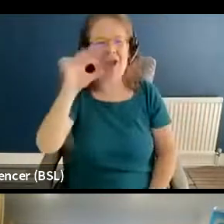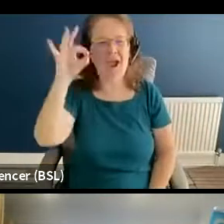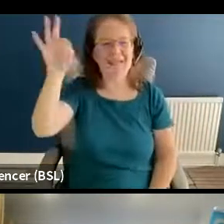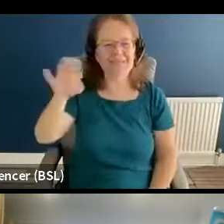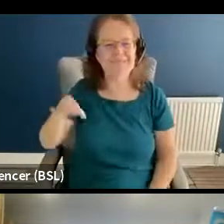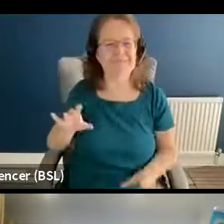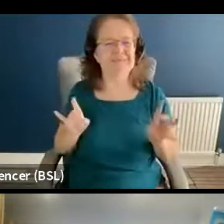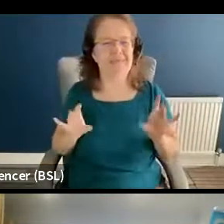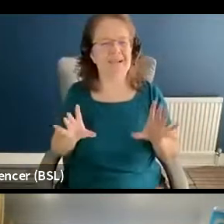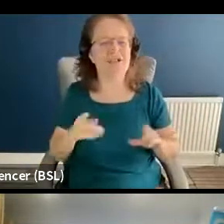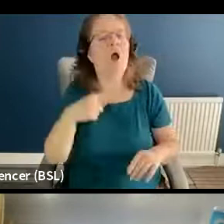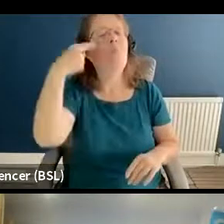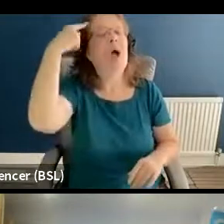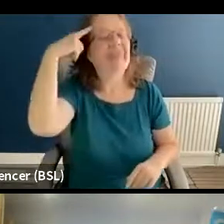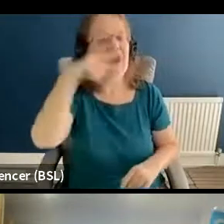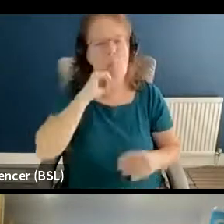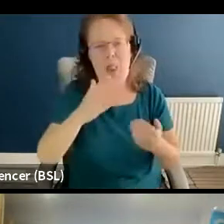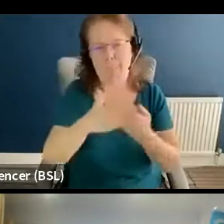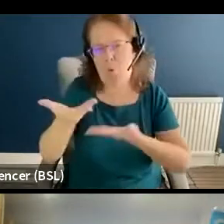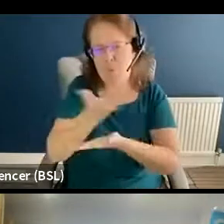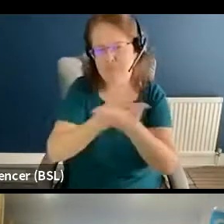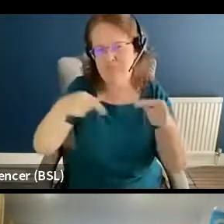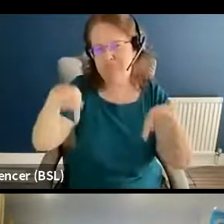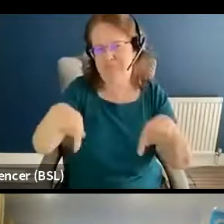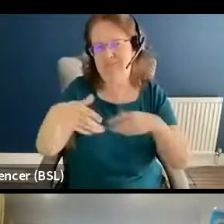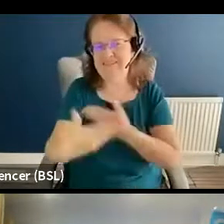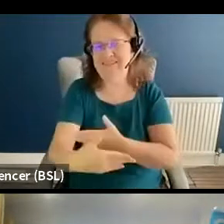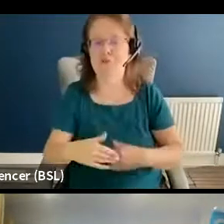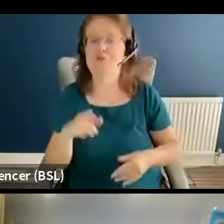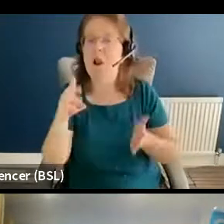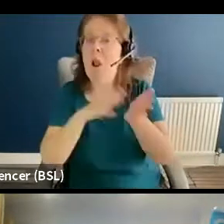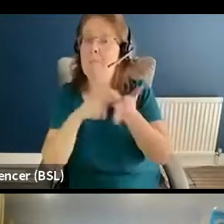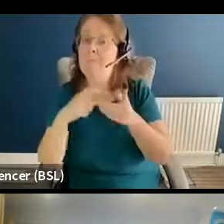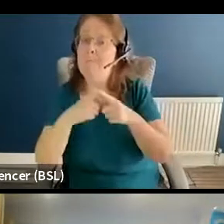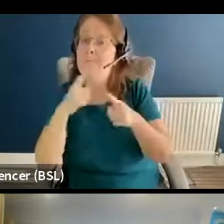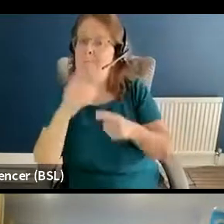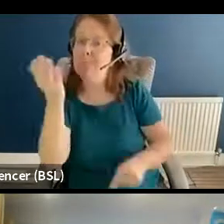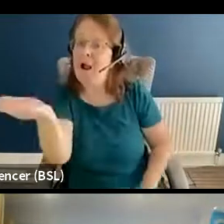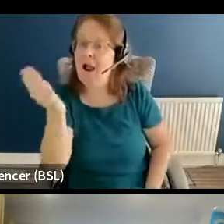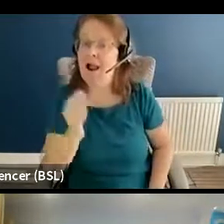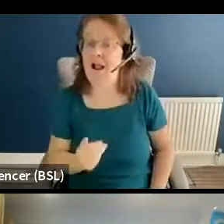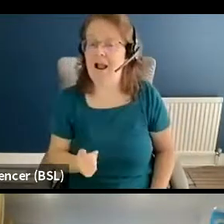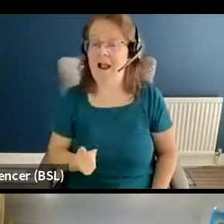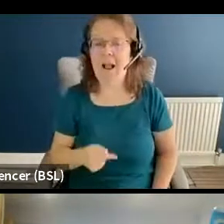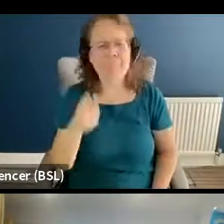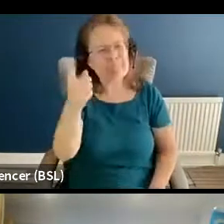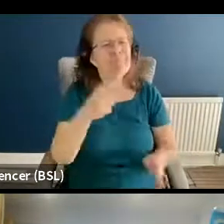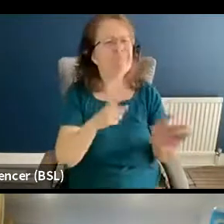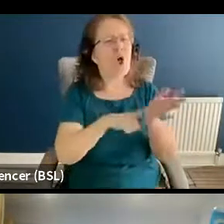touch on that more in this session. Lori stole half of what I was going to say. Good thing I